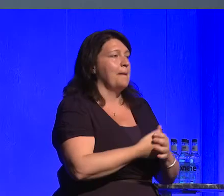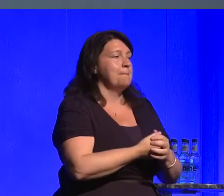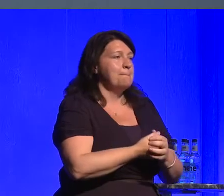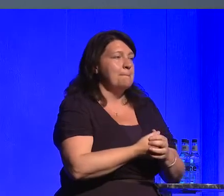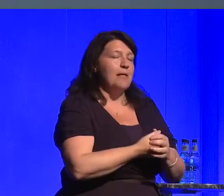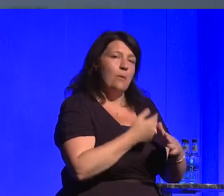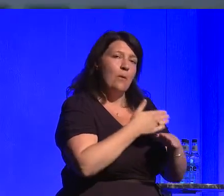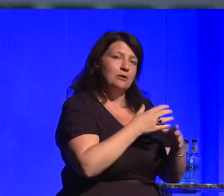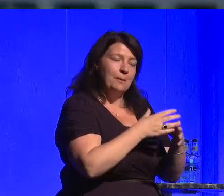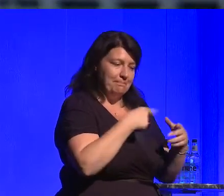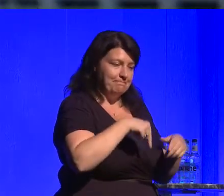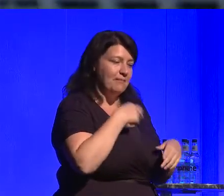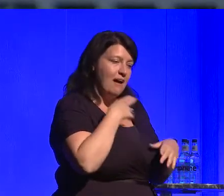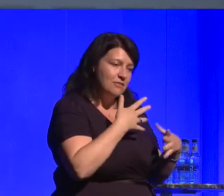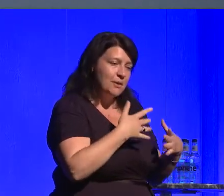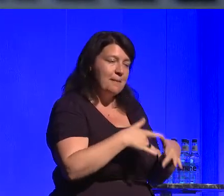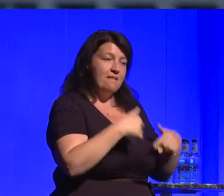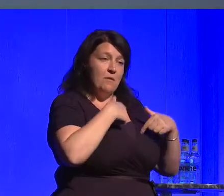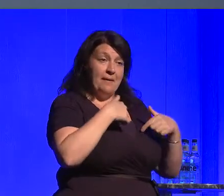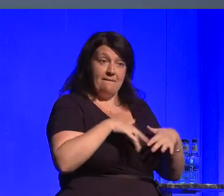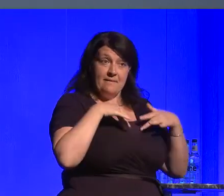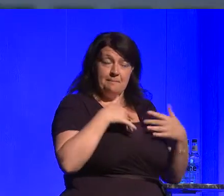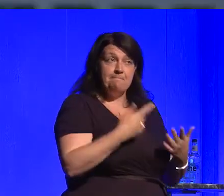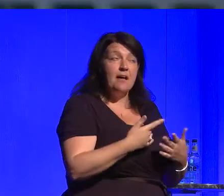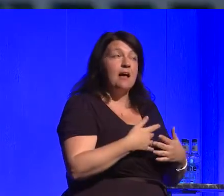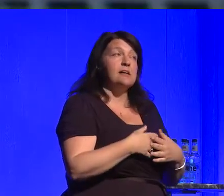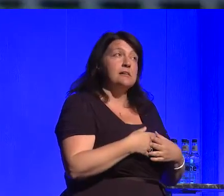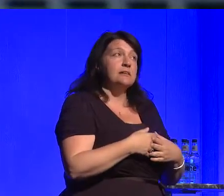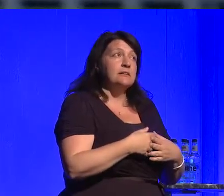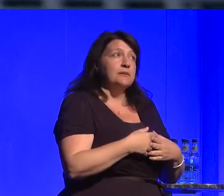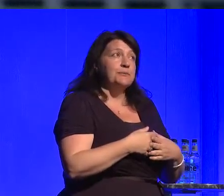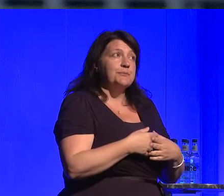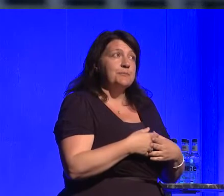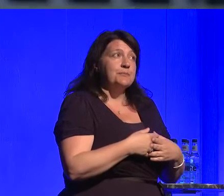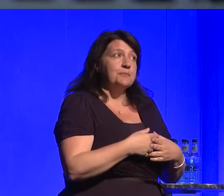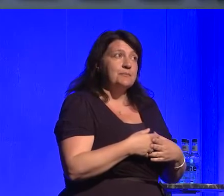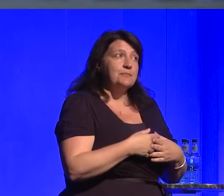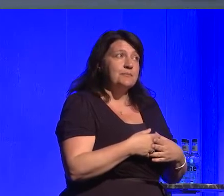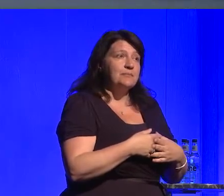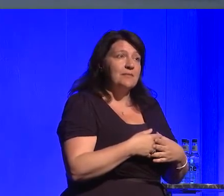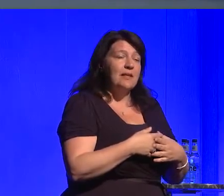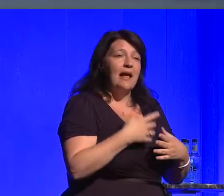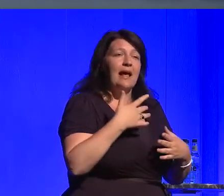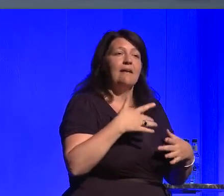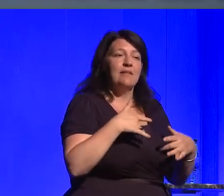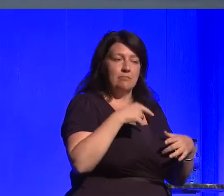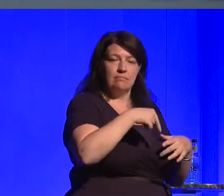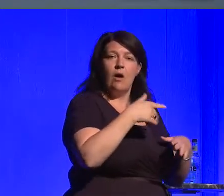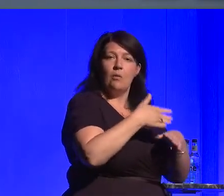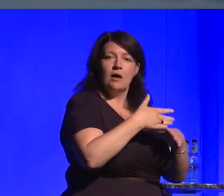For me, what really struck home was not only the complete engagement and the passion that